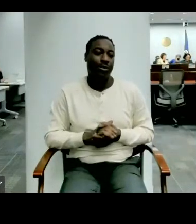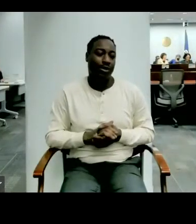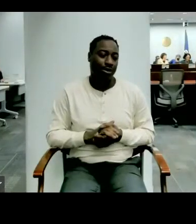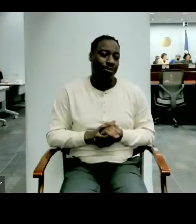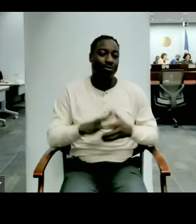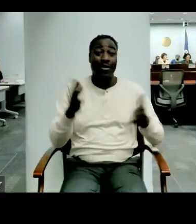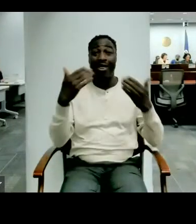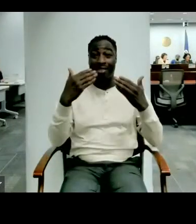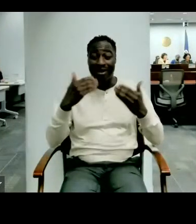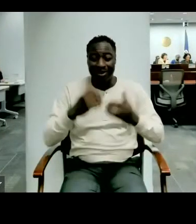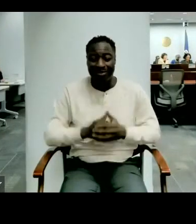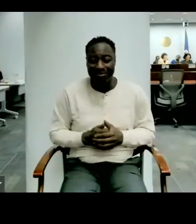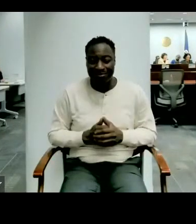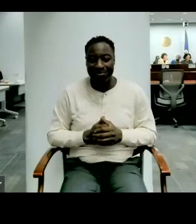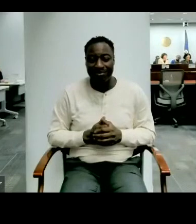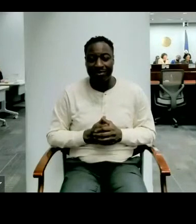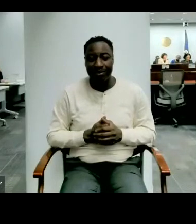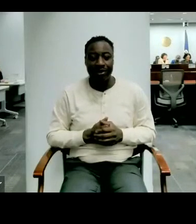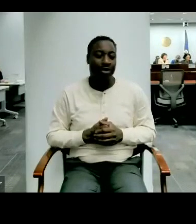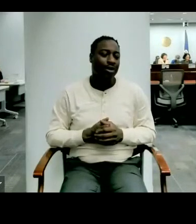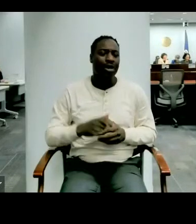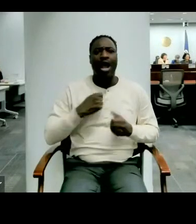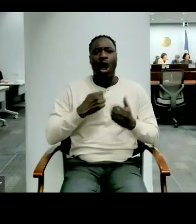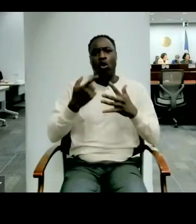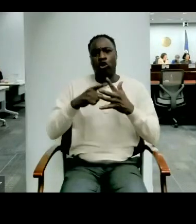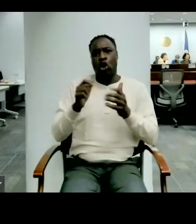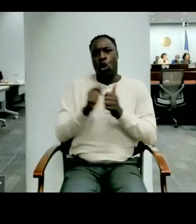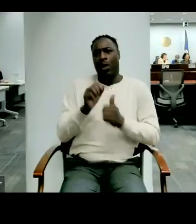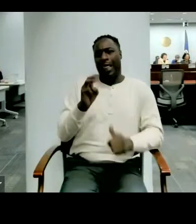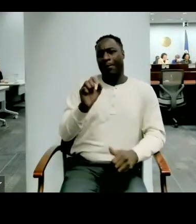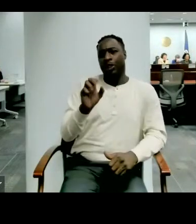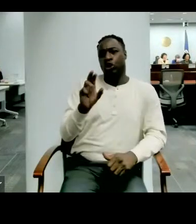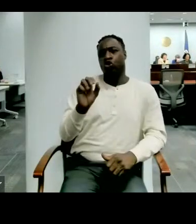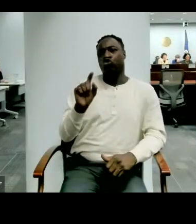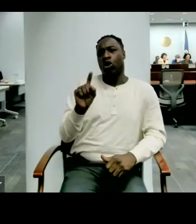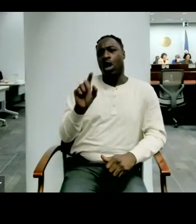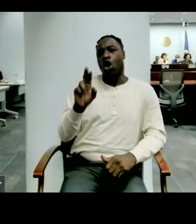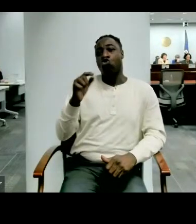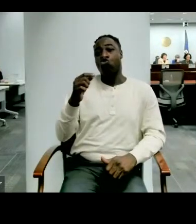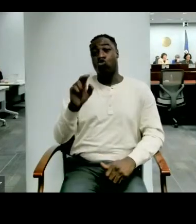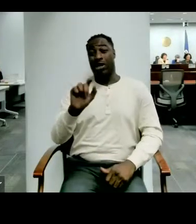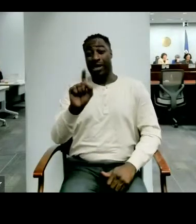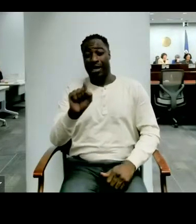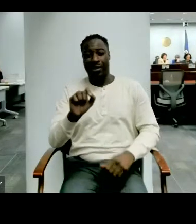Thank you, Ms. Rodriguez I want to start with you. One thing I'm particularly interested in